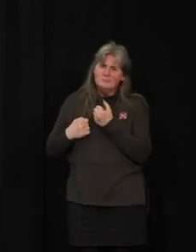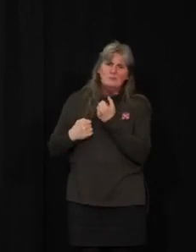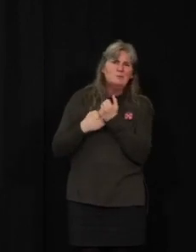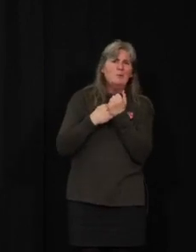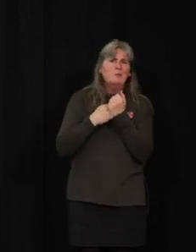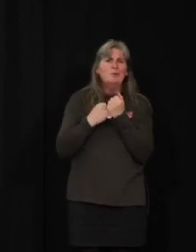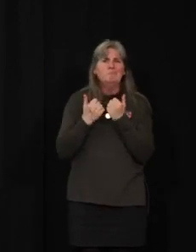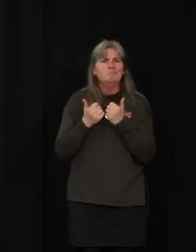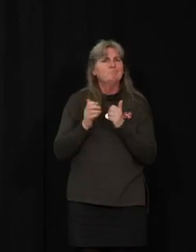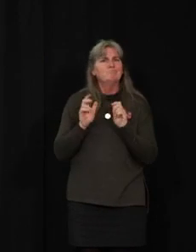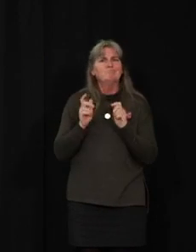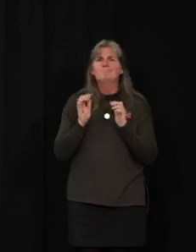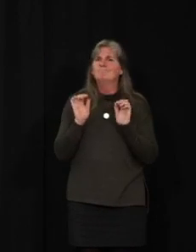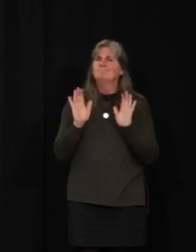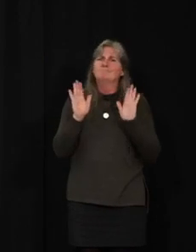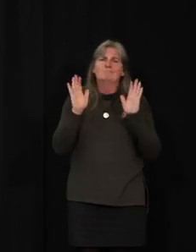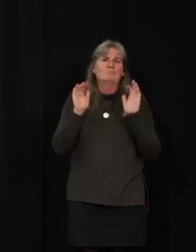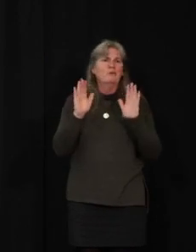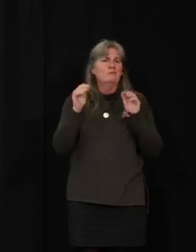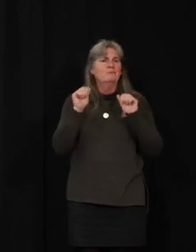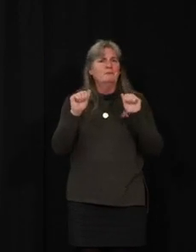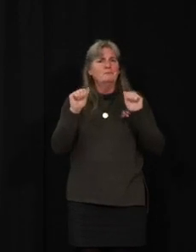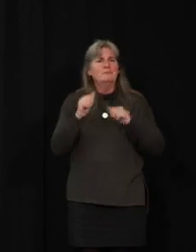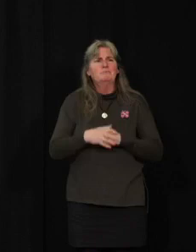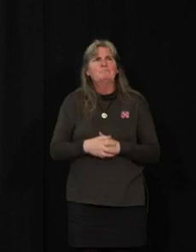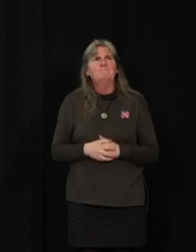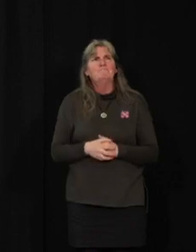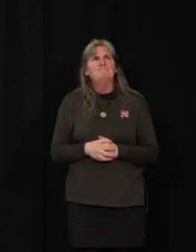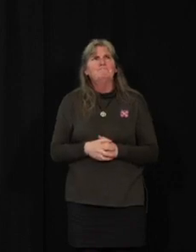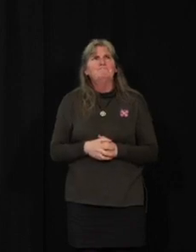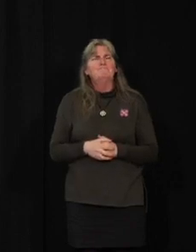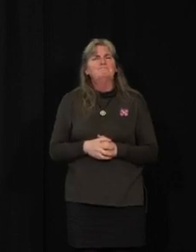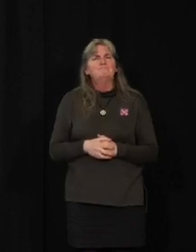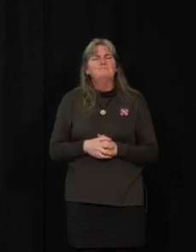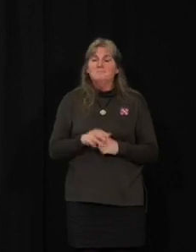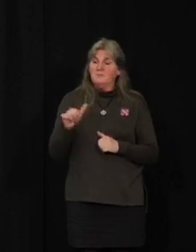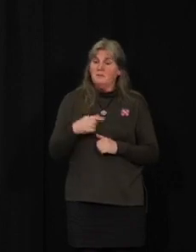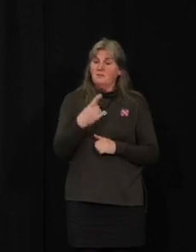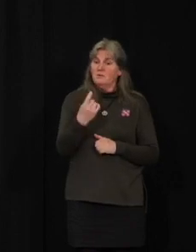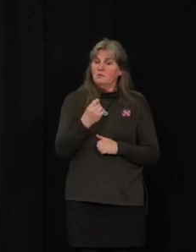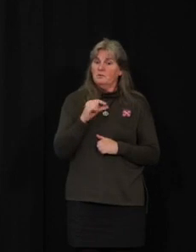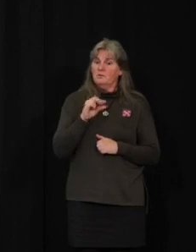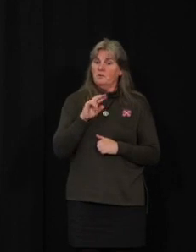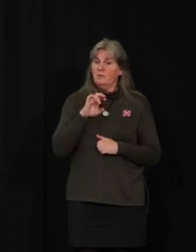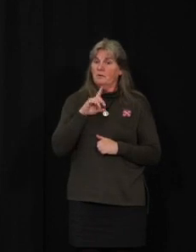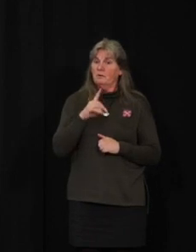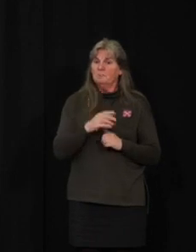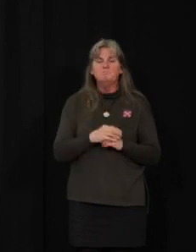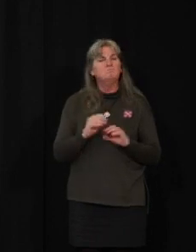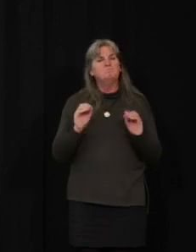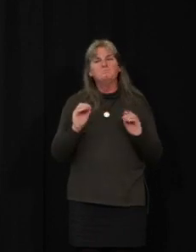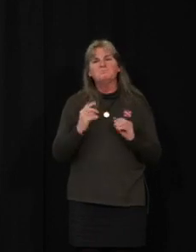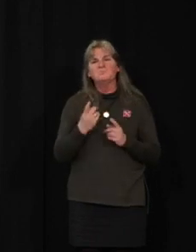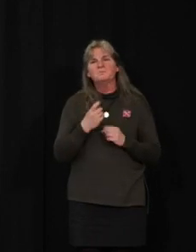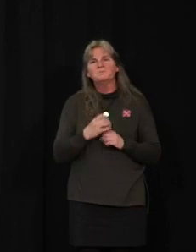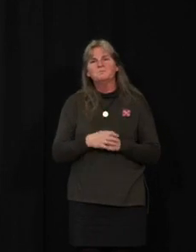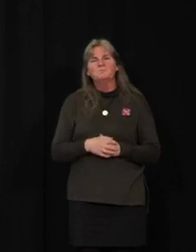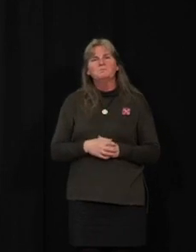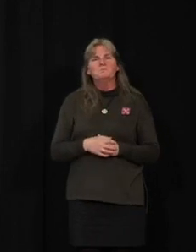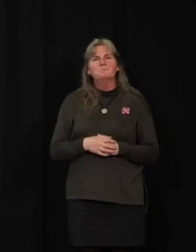Gord, do you have a follow-u? Reporter: I have no further questions. Thank you. We move now to Tim?